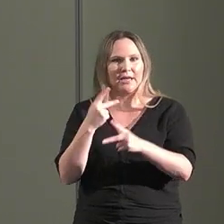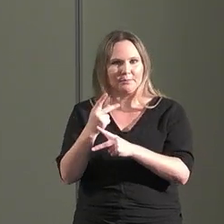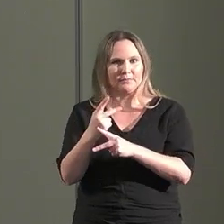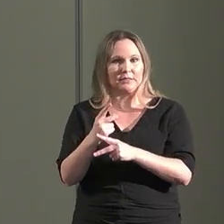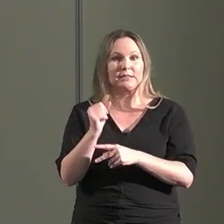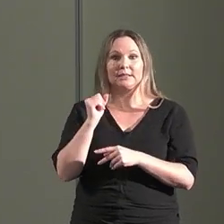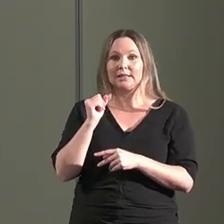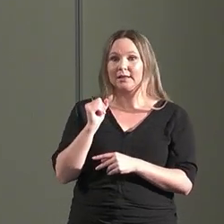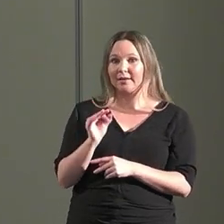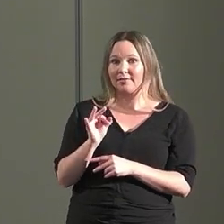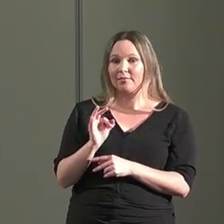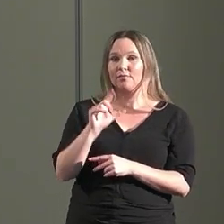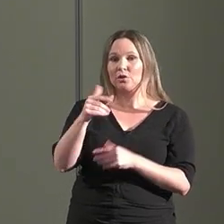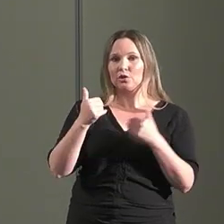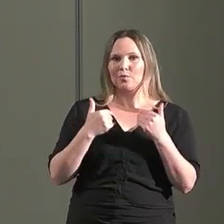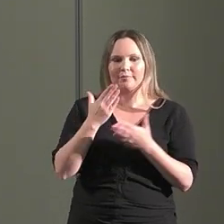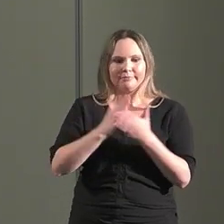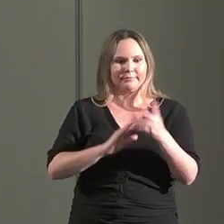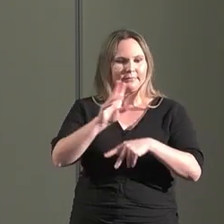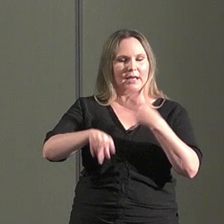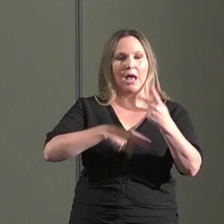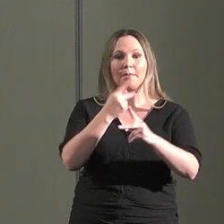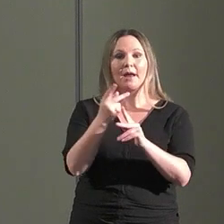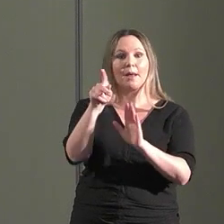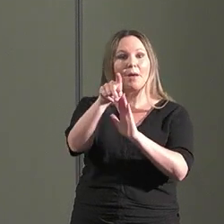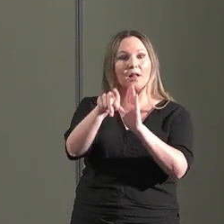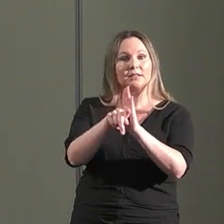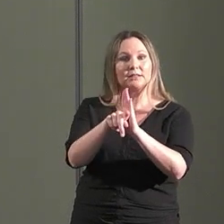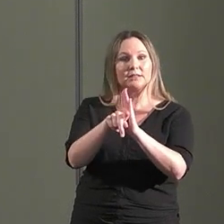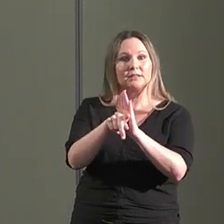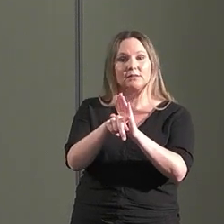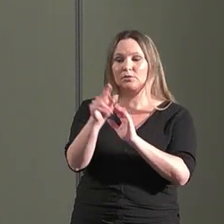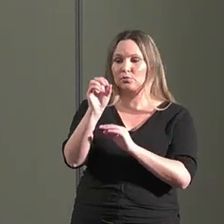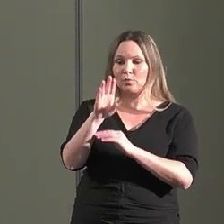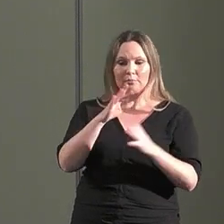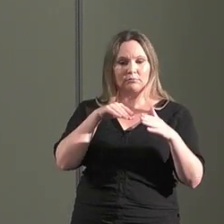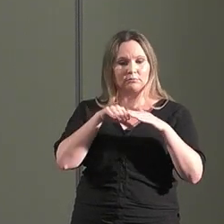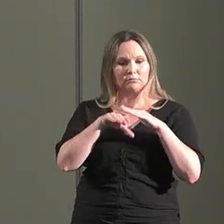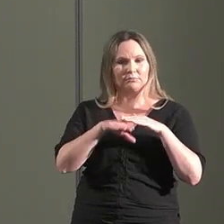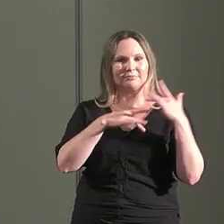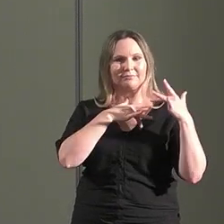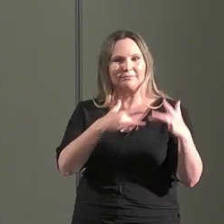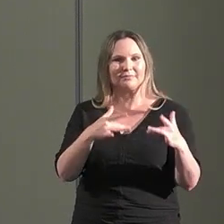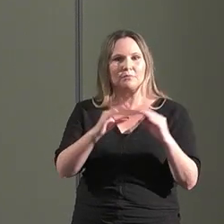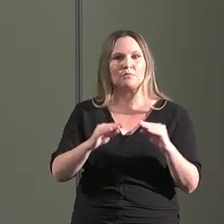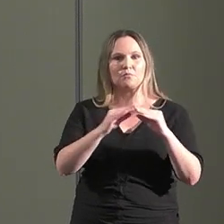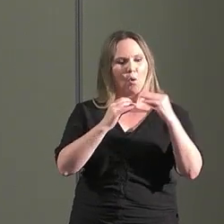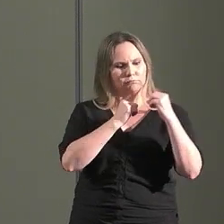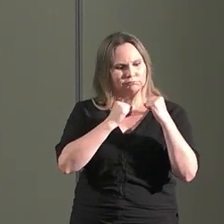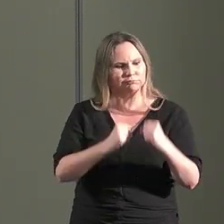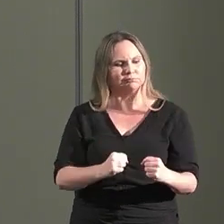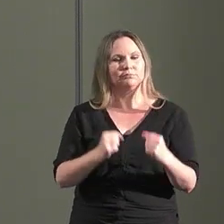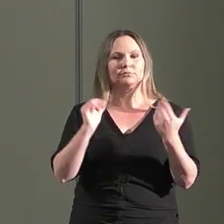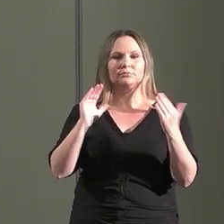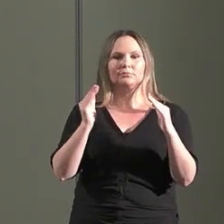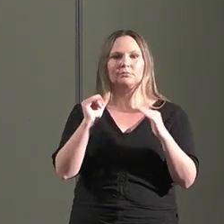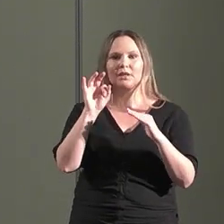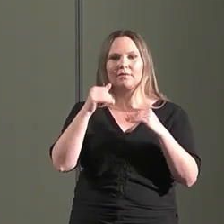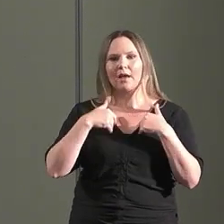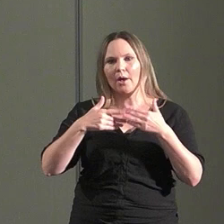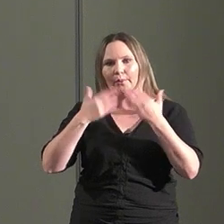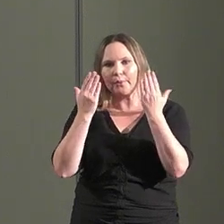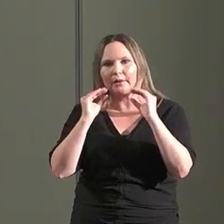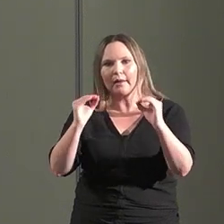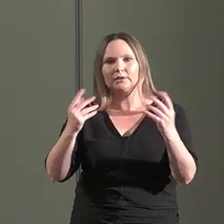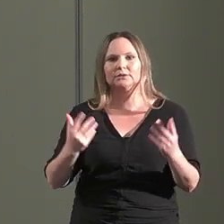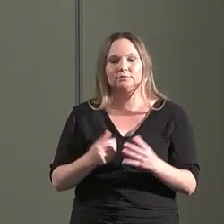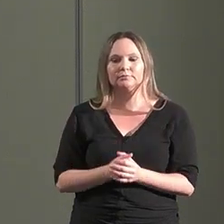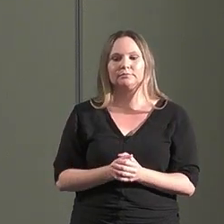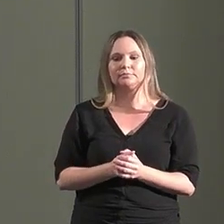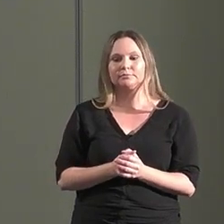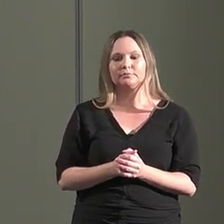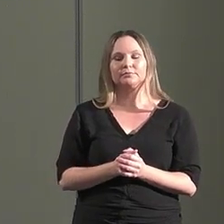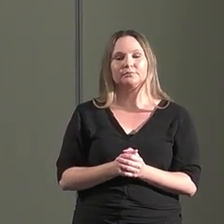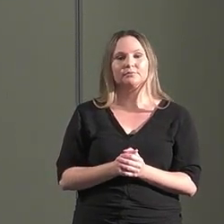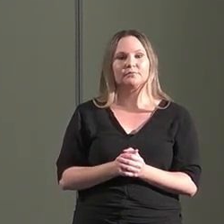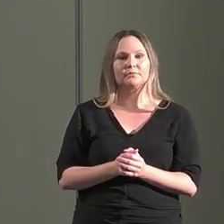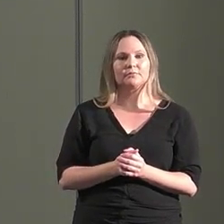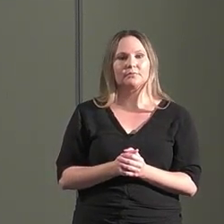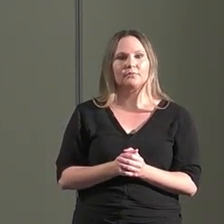You got some sort of policy, then web accessibility tended to be stronger than if you had none.